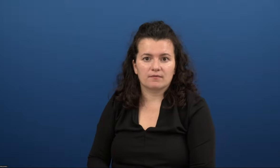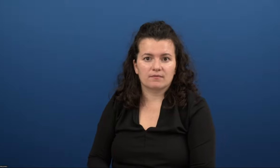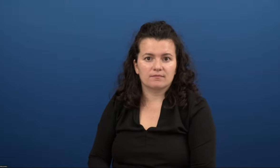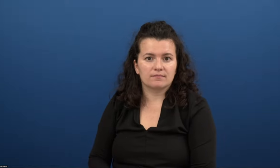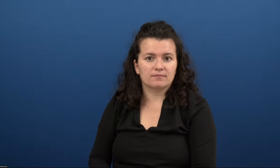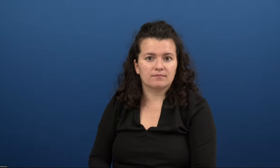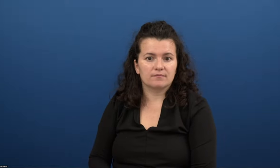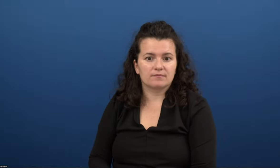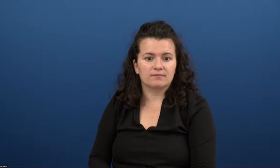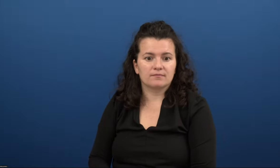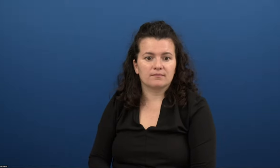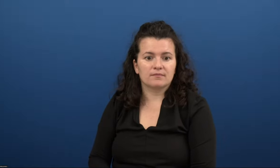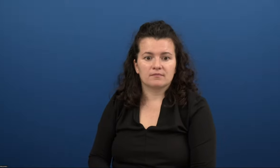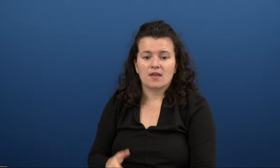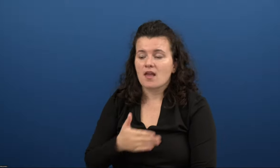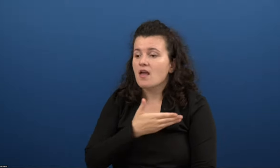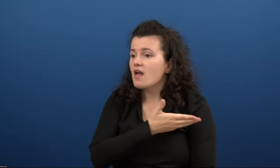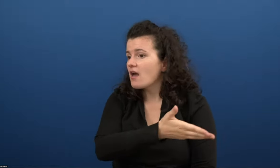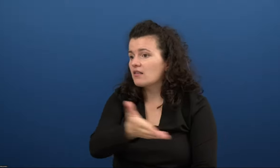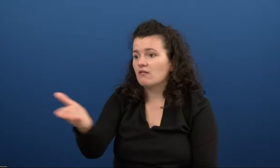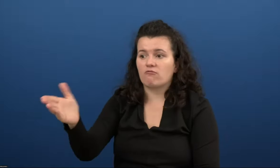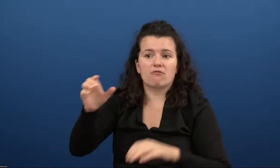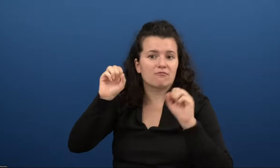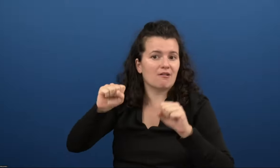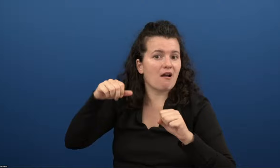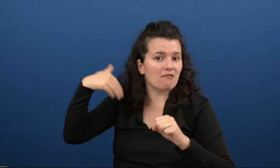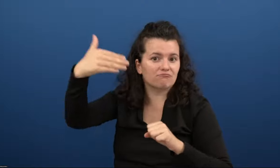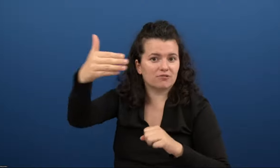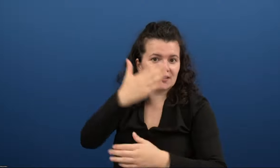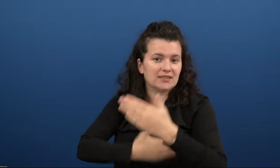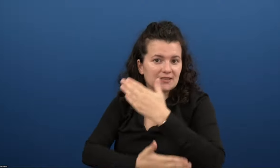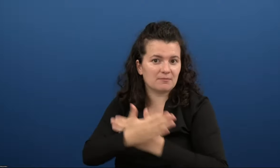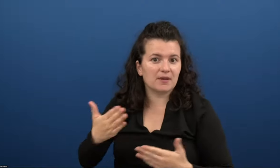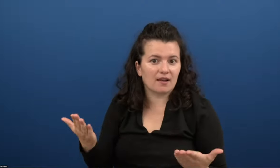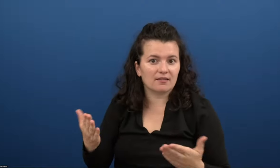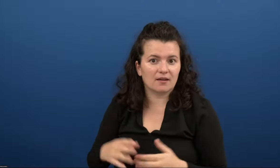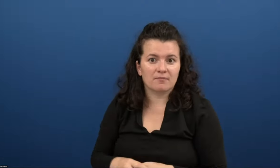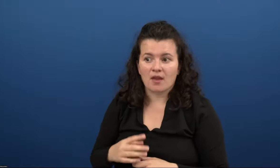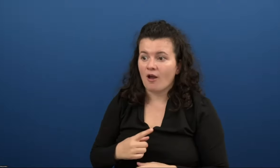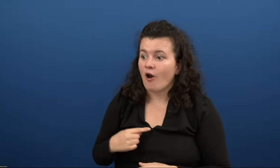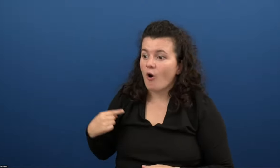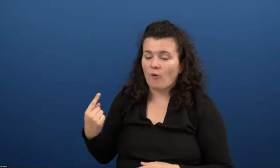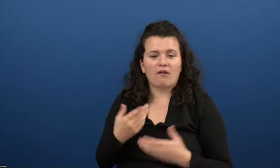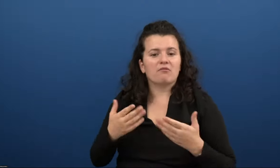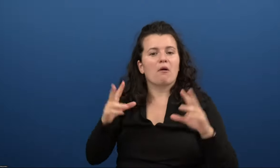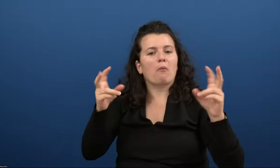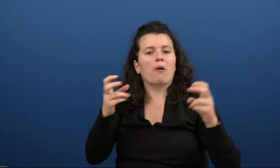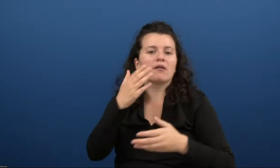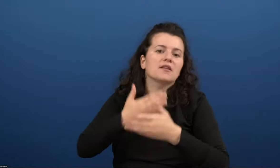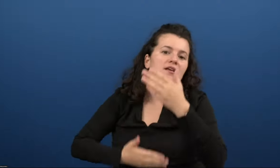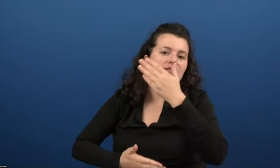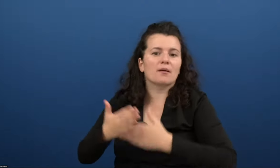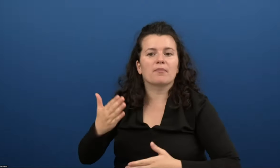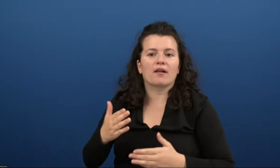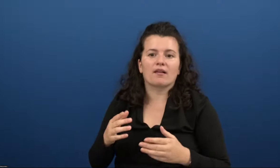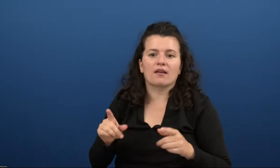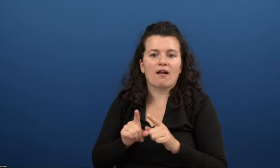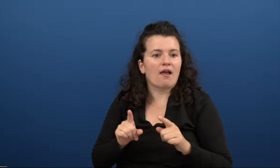16:37:05 So, as we have discussions as we make, you know, the neverending environmental